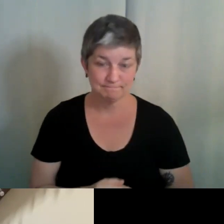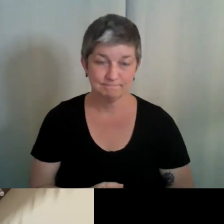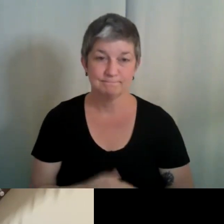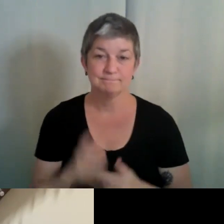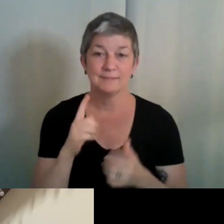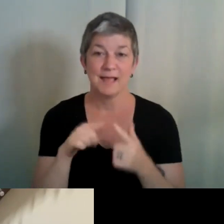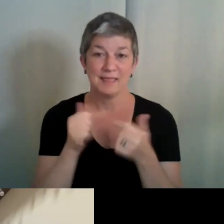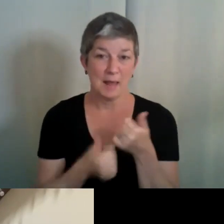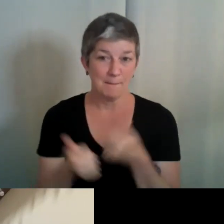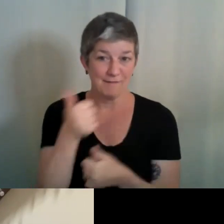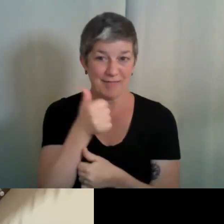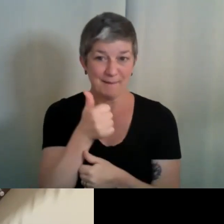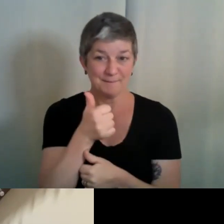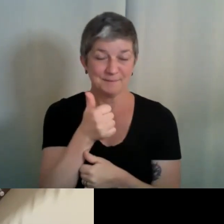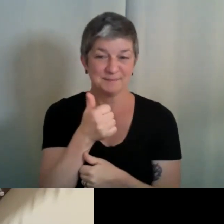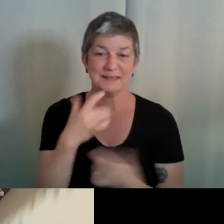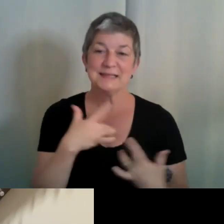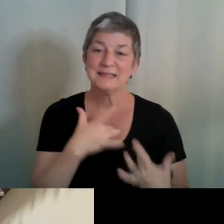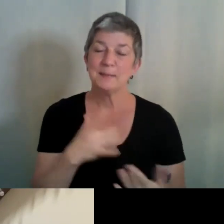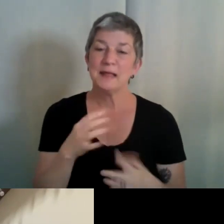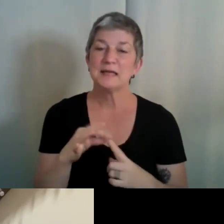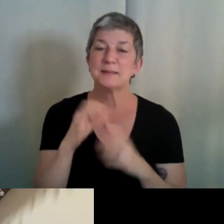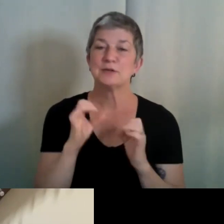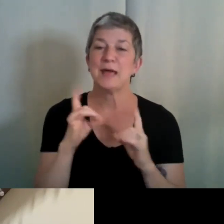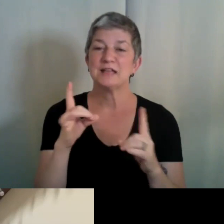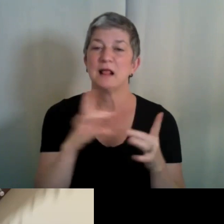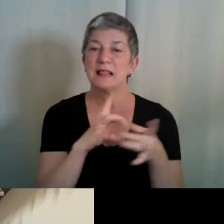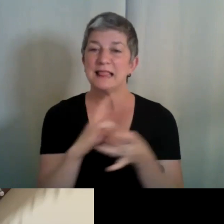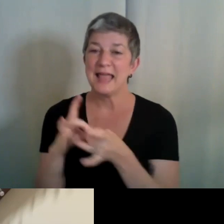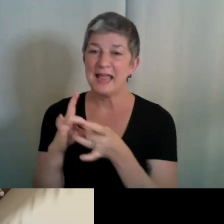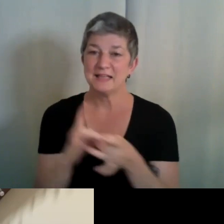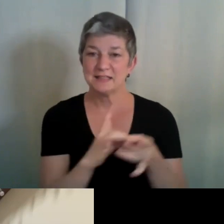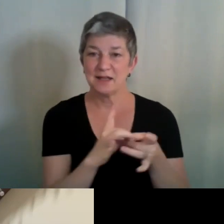them is usually a special education liaison or an s e l.